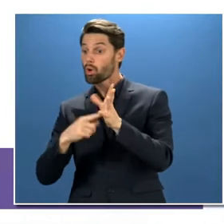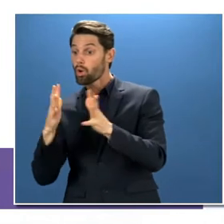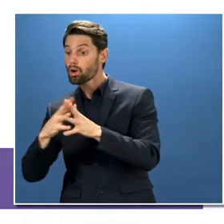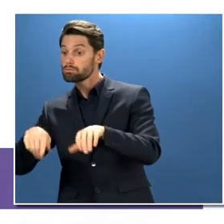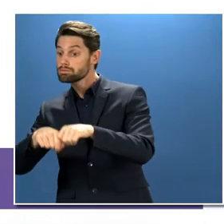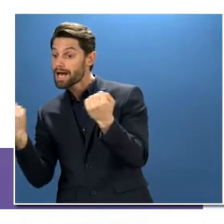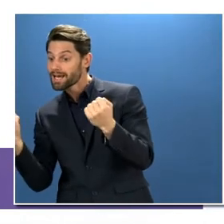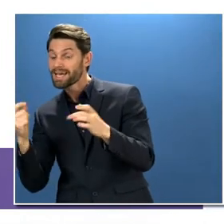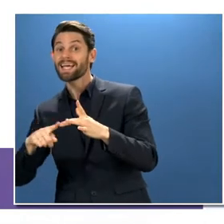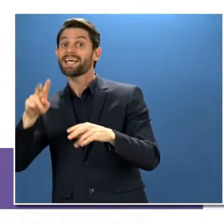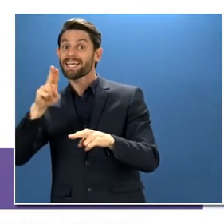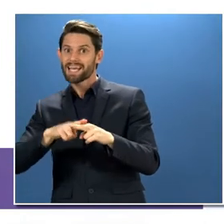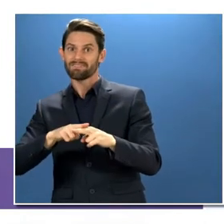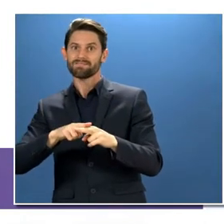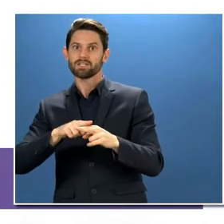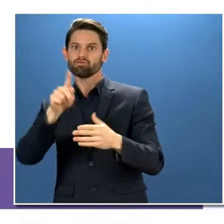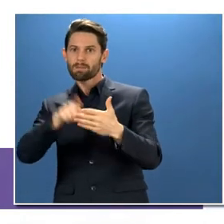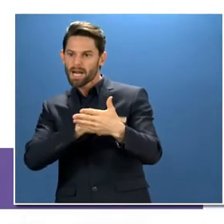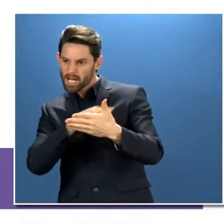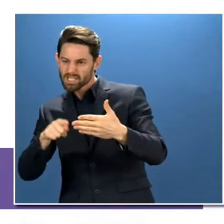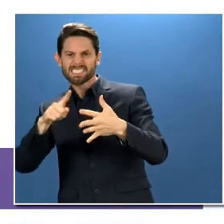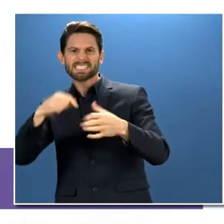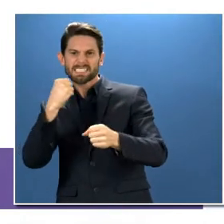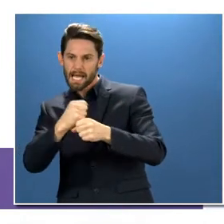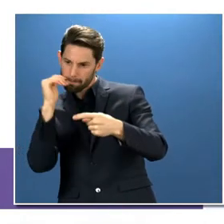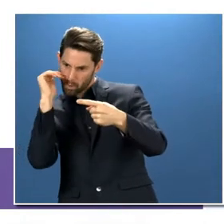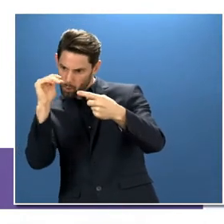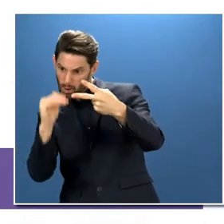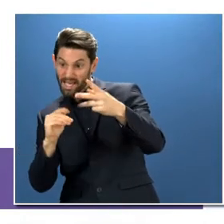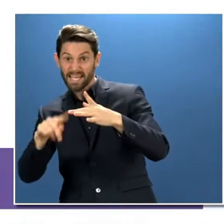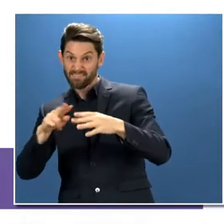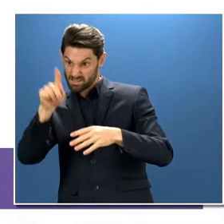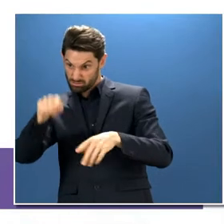of discrimination are satisfied. So there are two primary definitions that we look at.